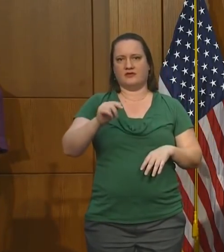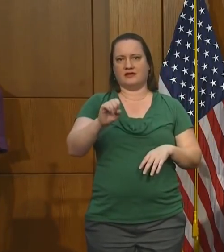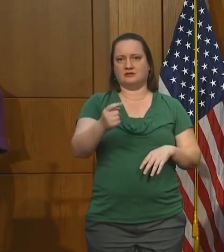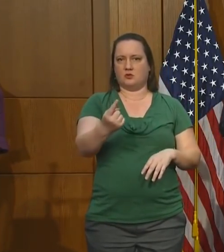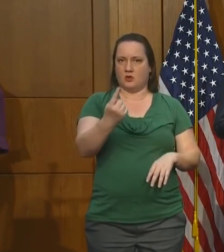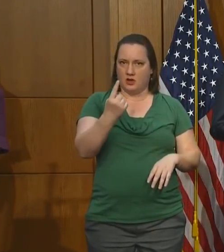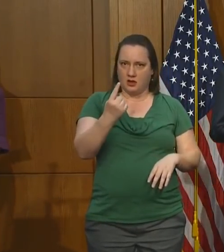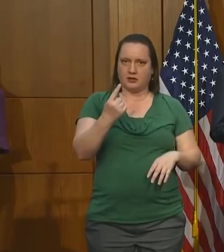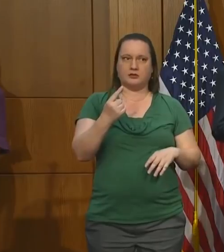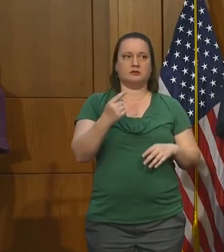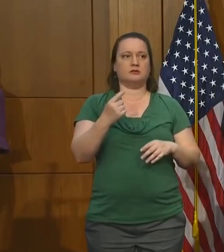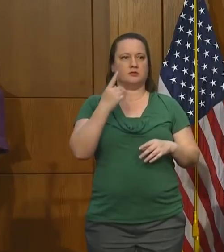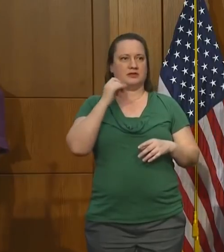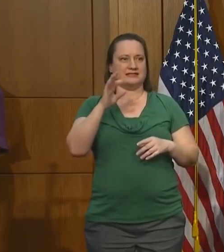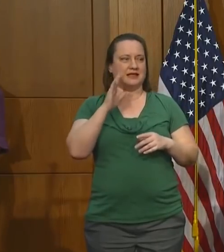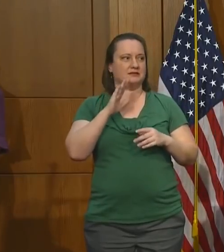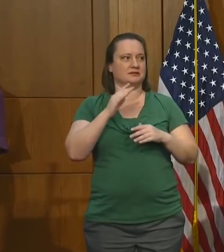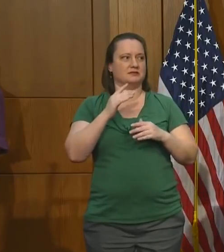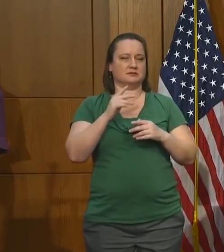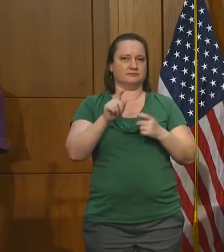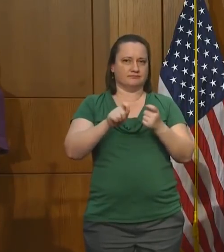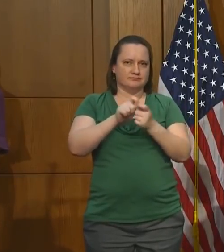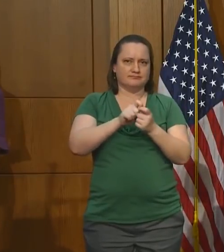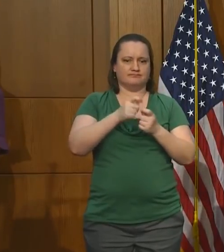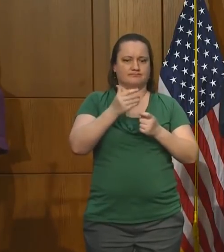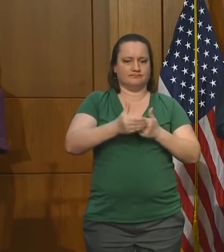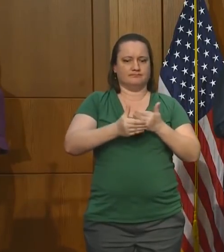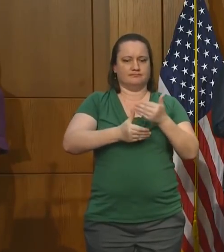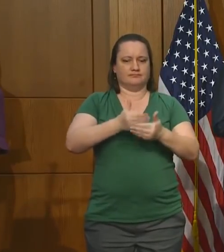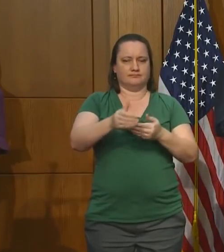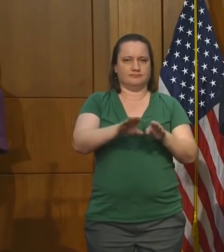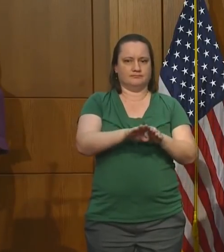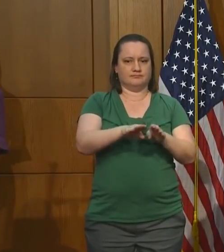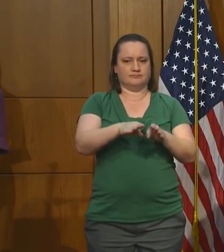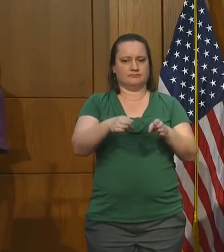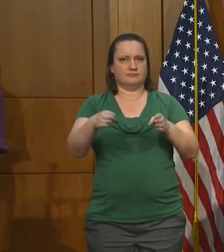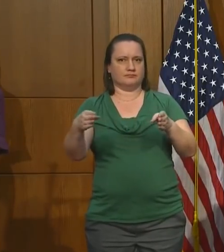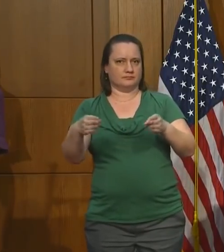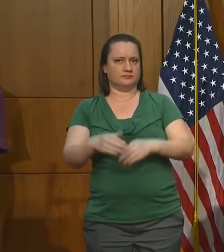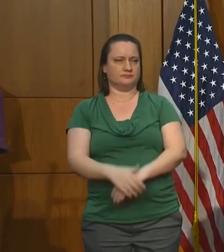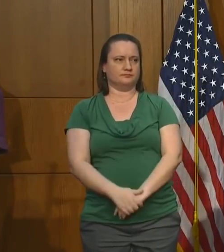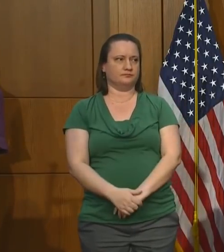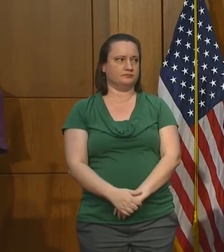JURISTE INCIDENT LOOK FACE ON IT BECAUSE IT. AS THE GOVERNOR ARTICULATED MEASURED WALKING